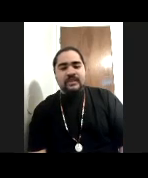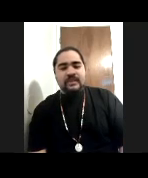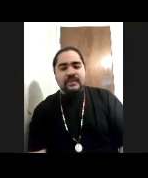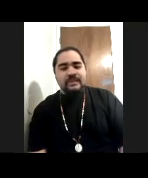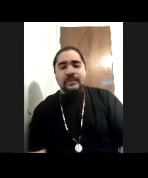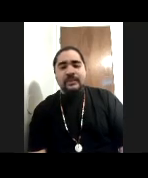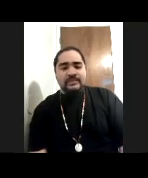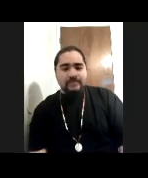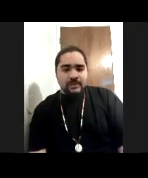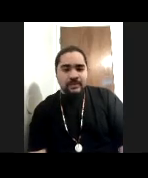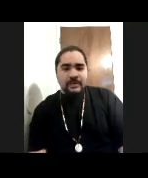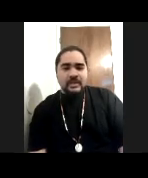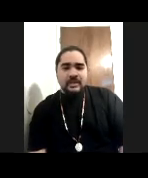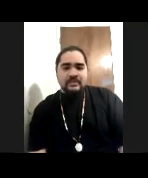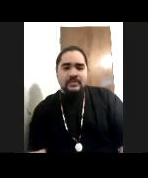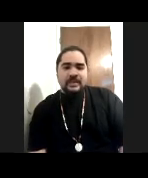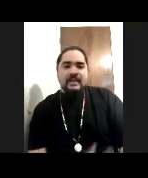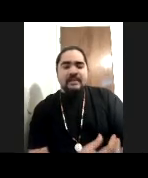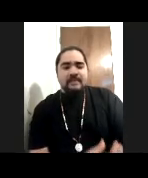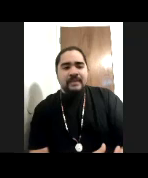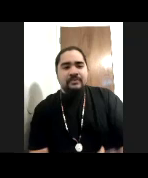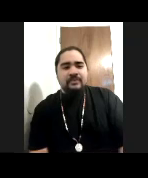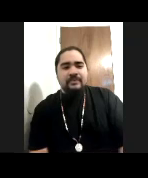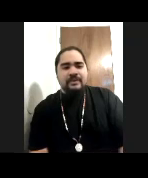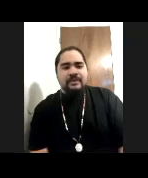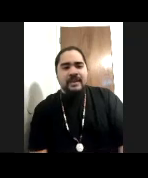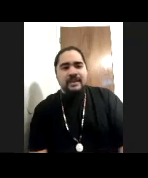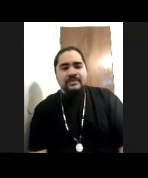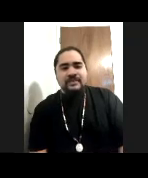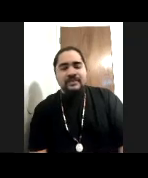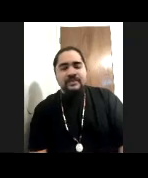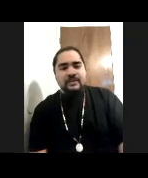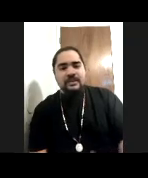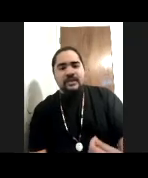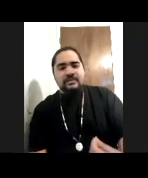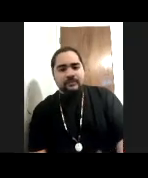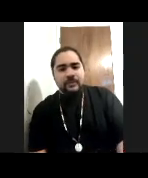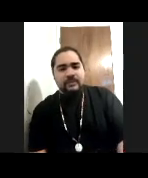They saw my voice as important. And so when I had that mentorship under me, I kind of started to to flourish